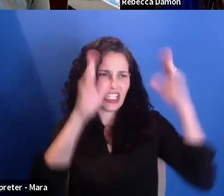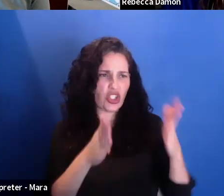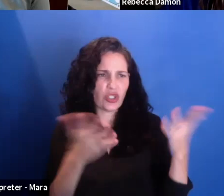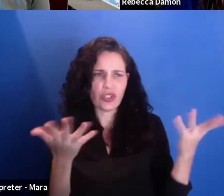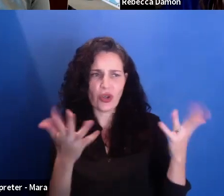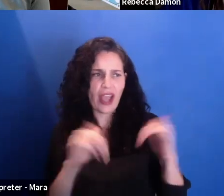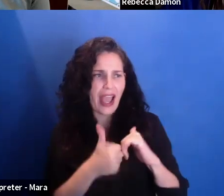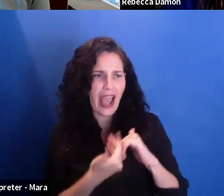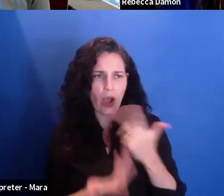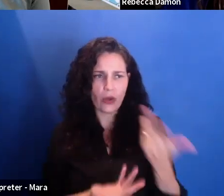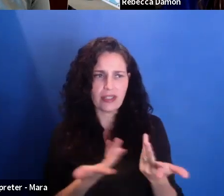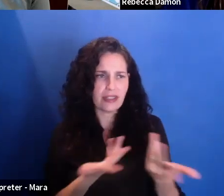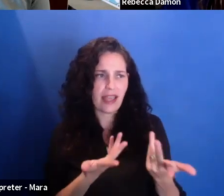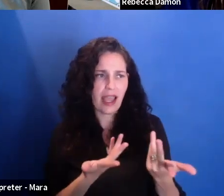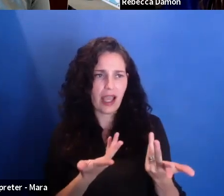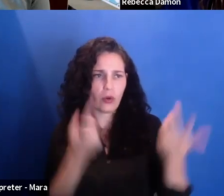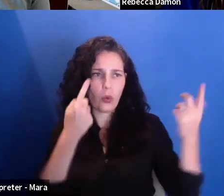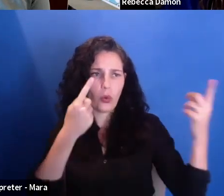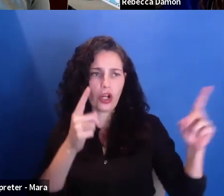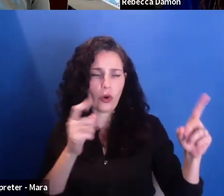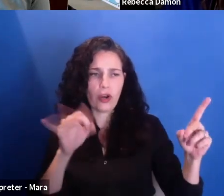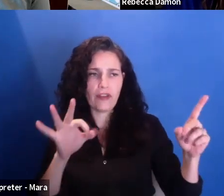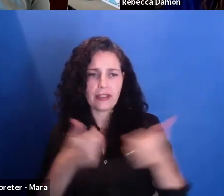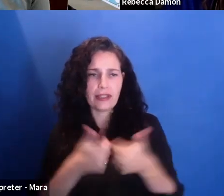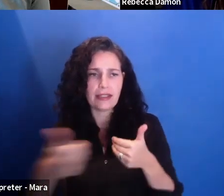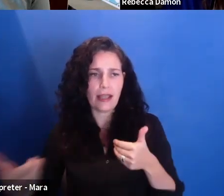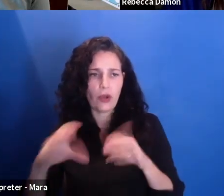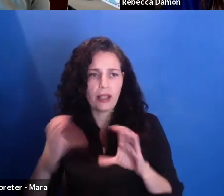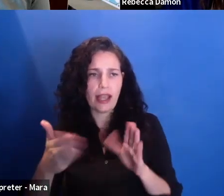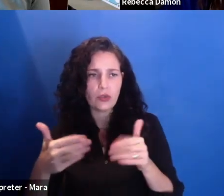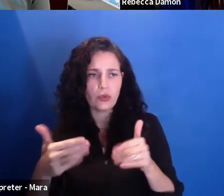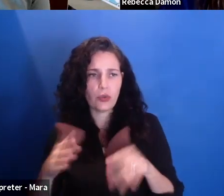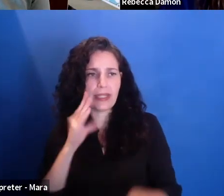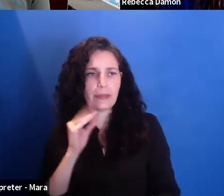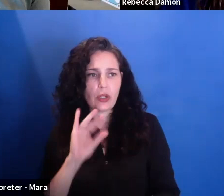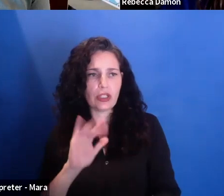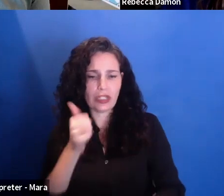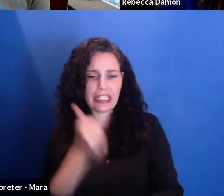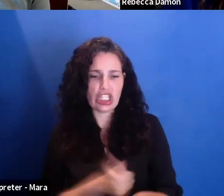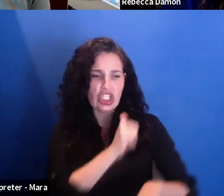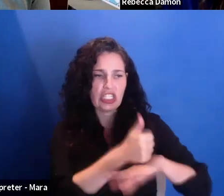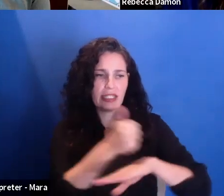Is there going to be any sort of separate classroom experience? Is this going to be different from set to set? And that kind of thing.